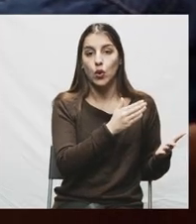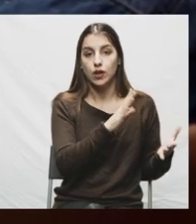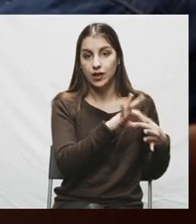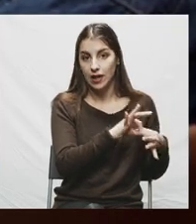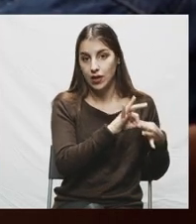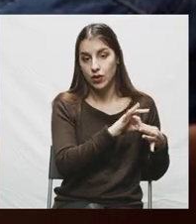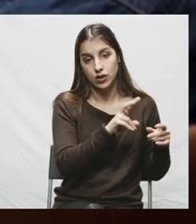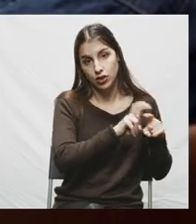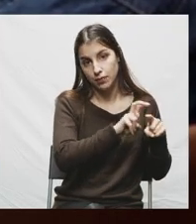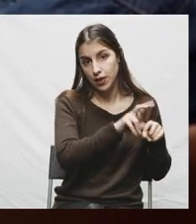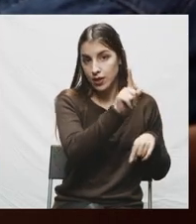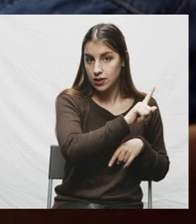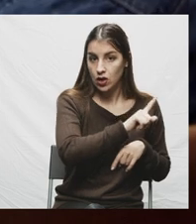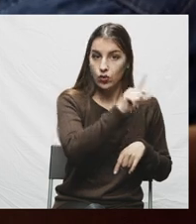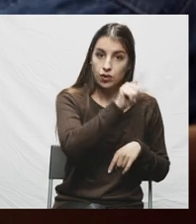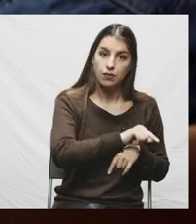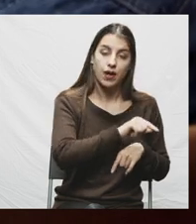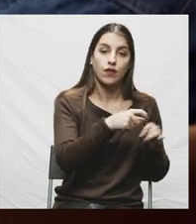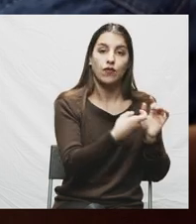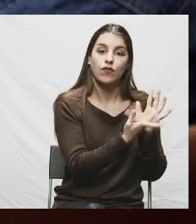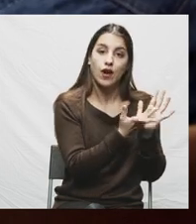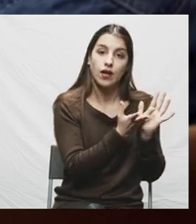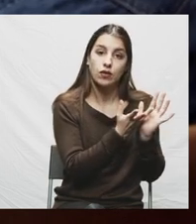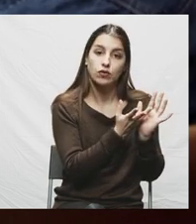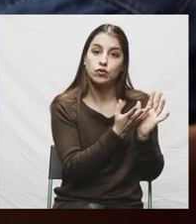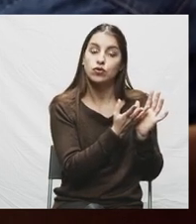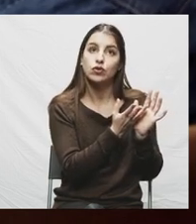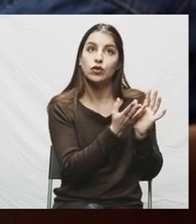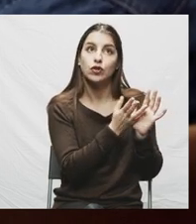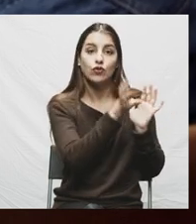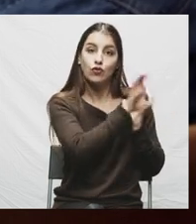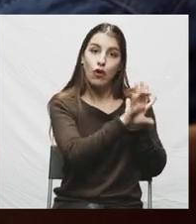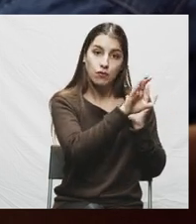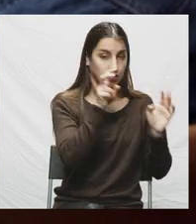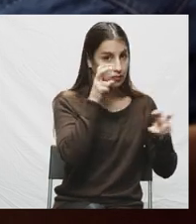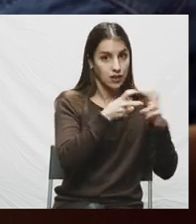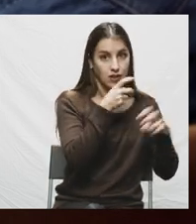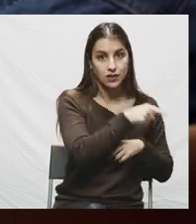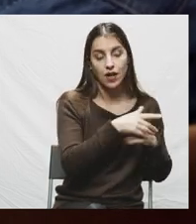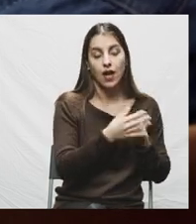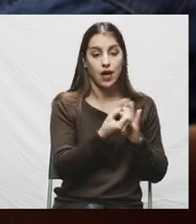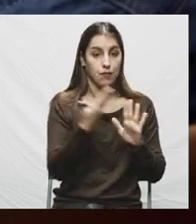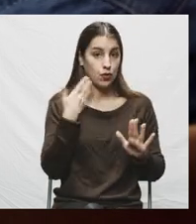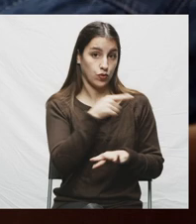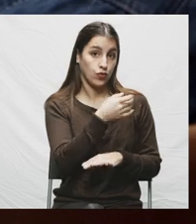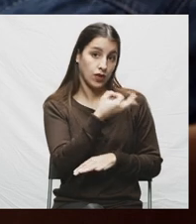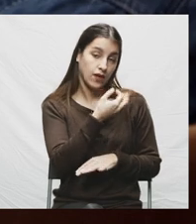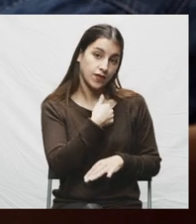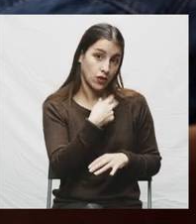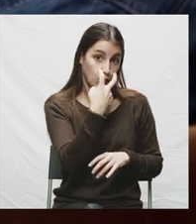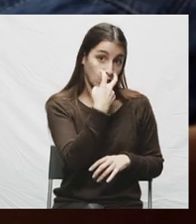several disciplines, means and ways of research, right? I’m curious, before you talked about